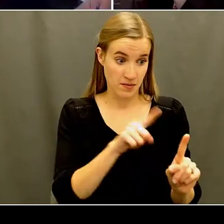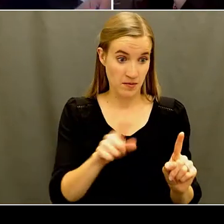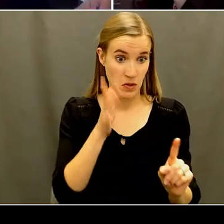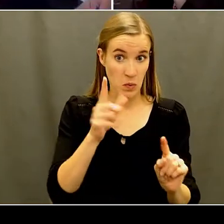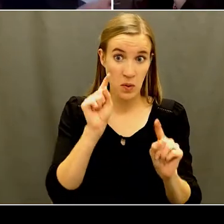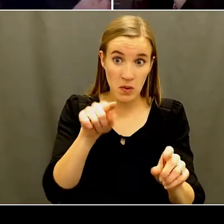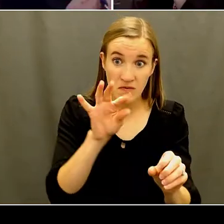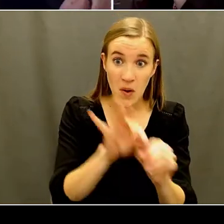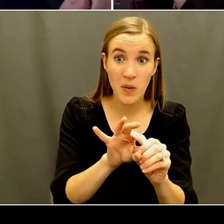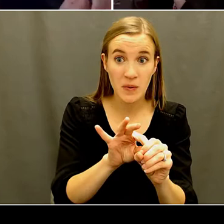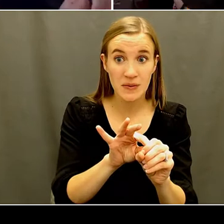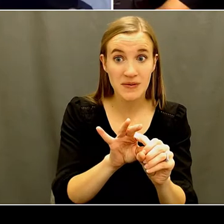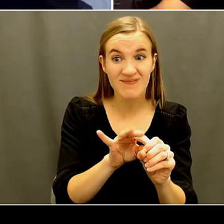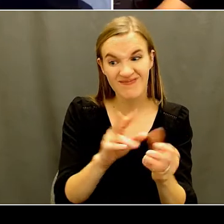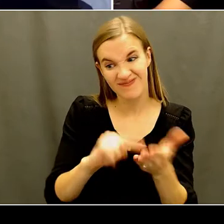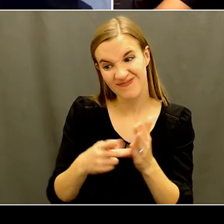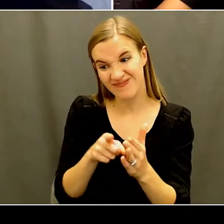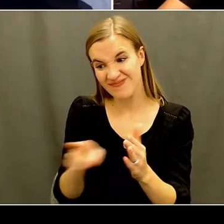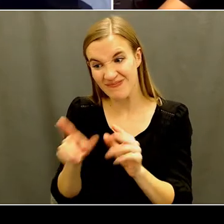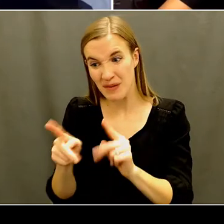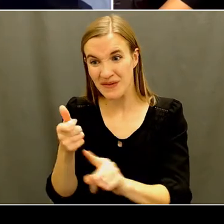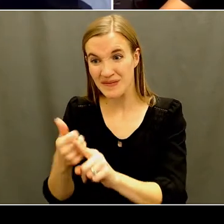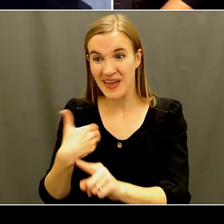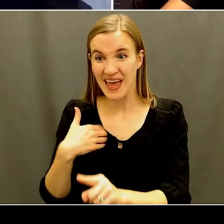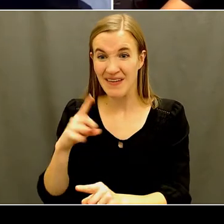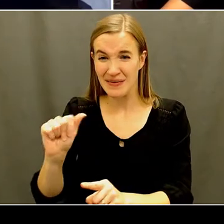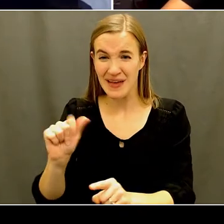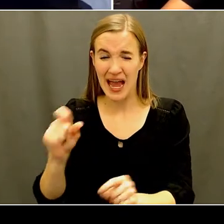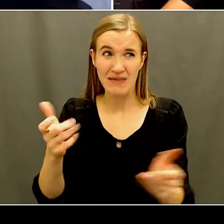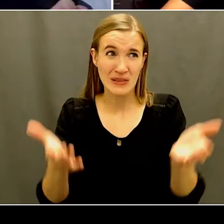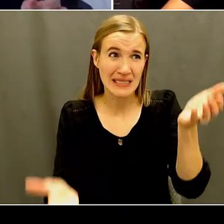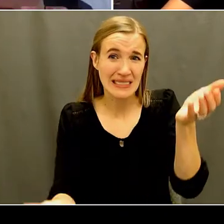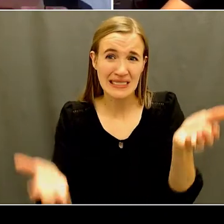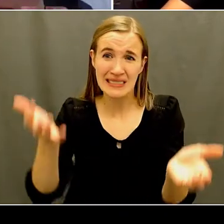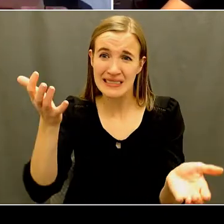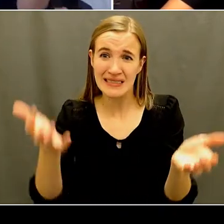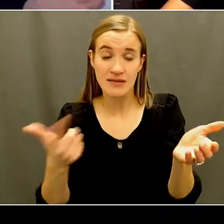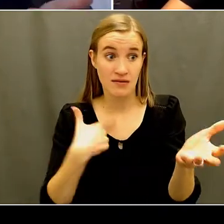people are being forced into that impossible choice is because one of the